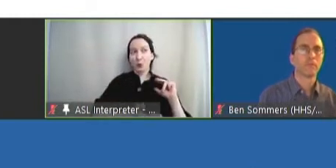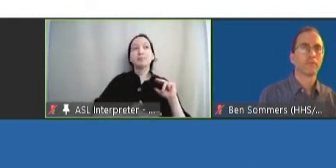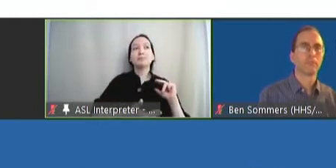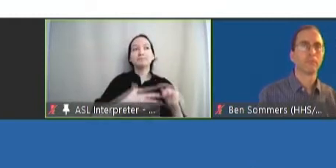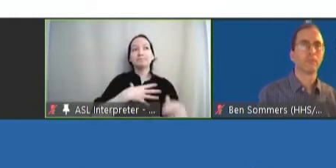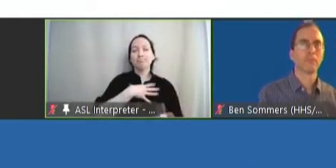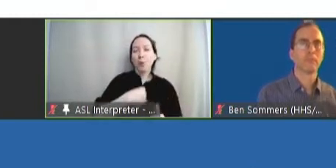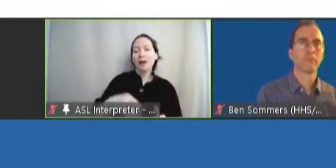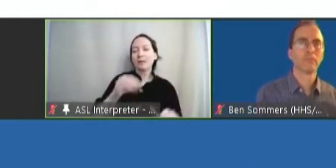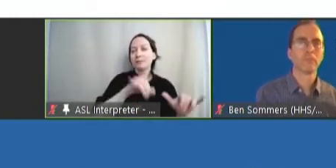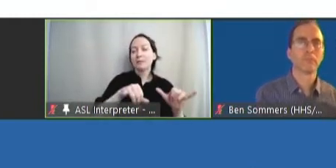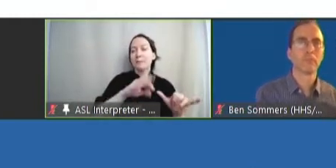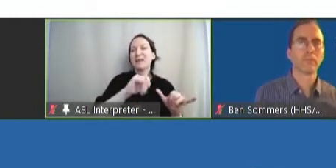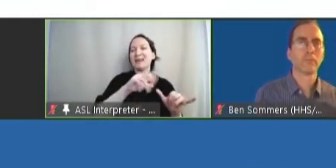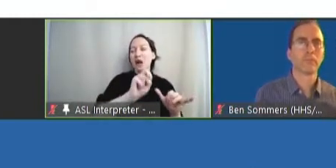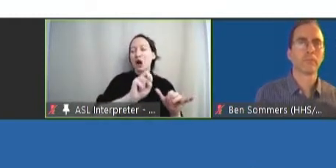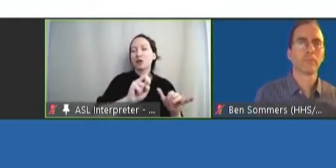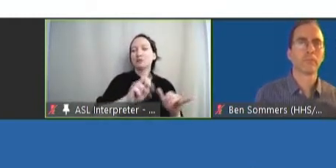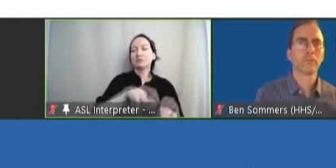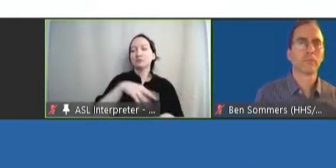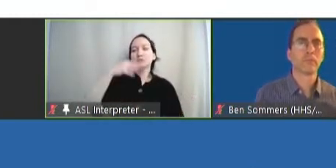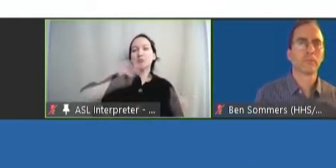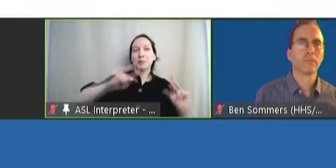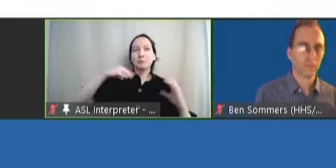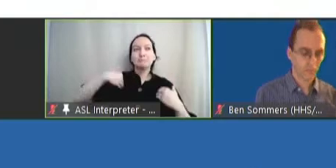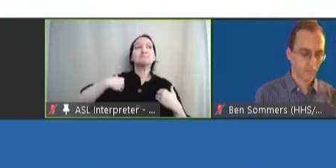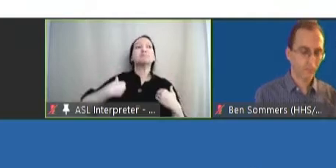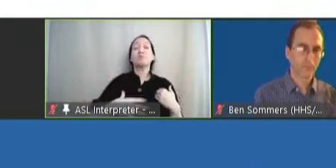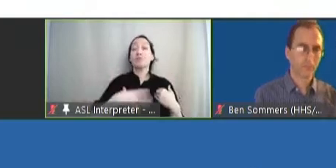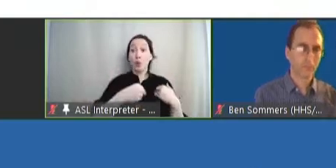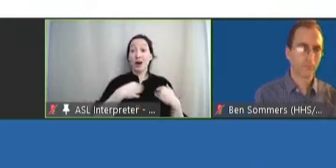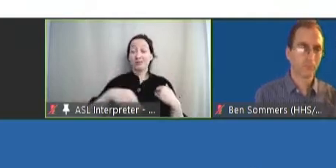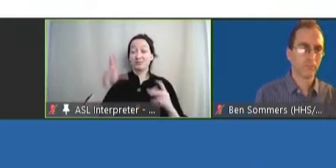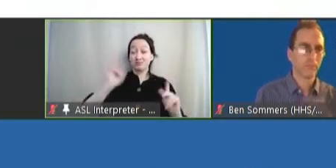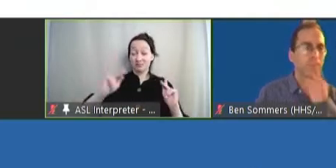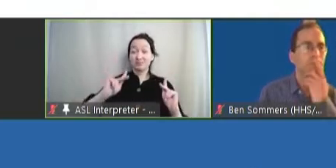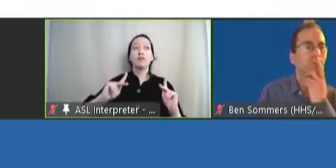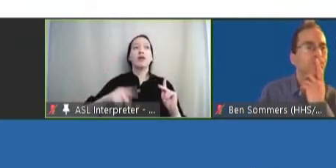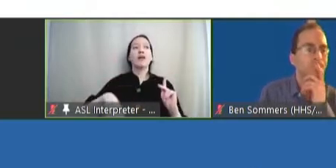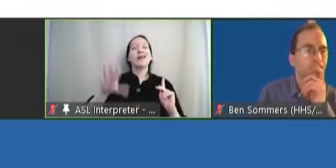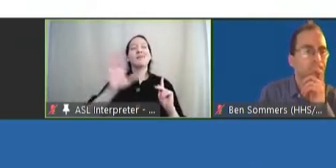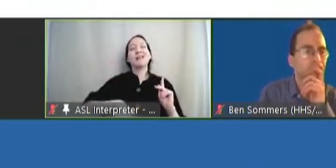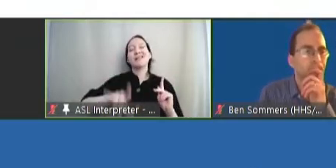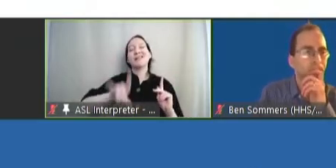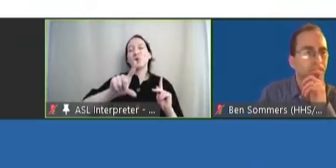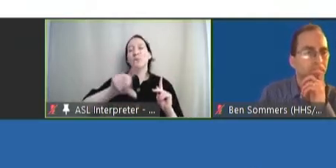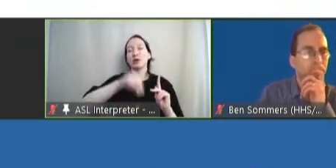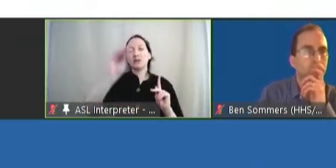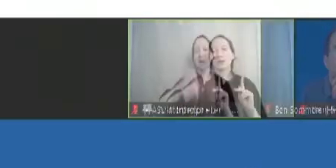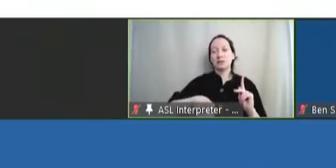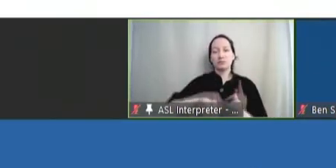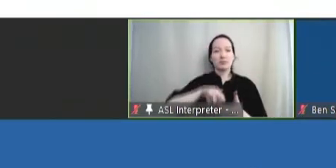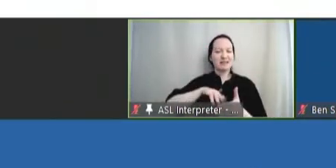Medicare beneficiaries. White beneficiaries compromised 81 percent of the study cohort,